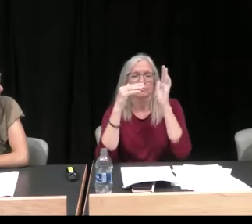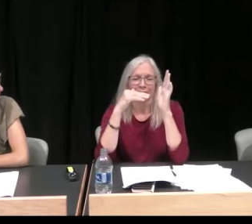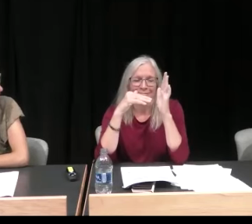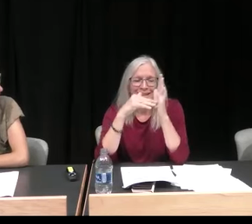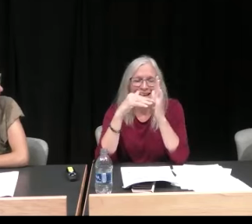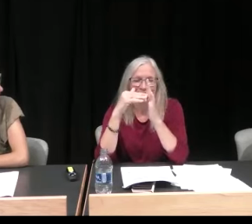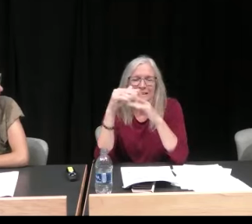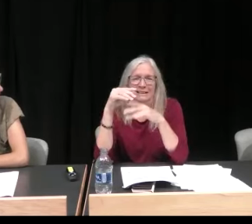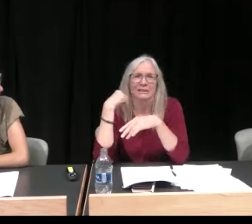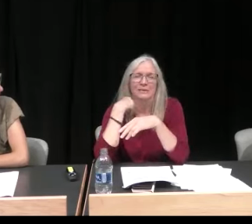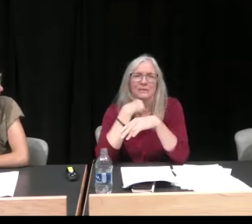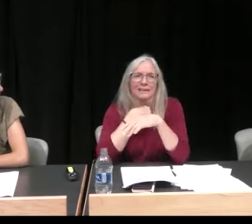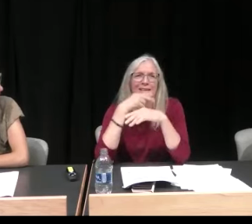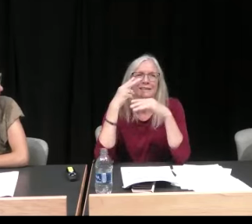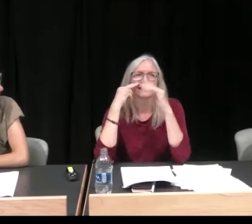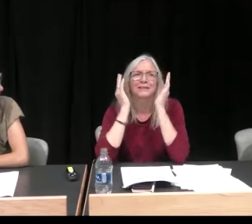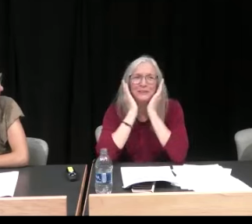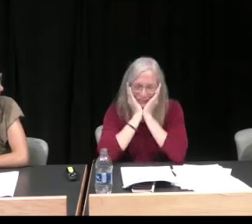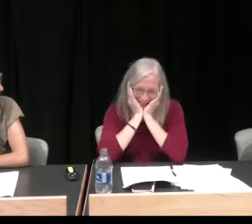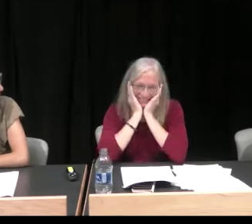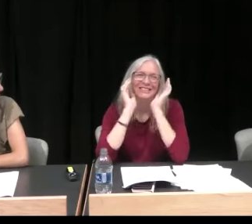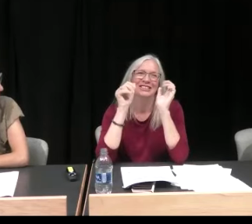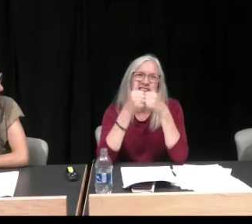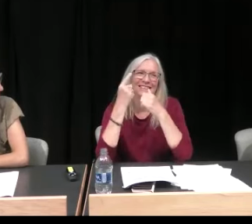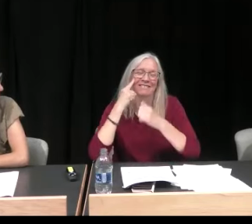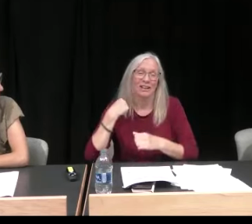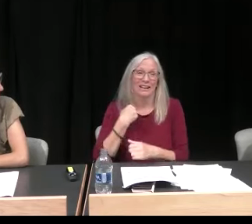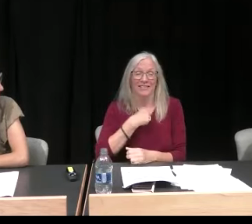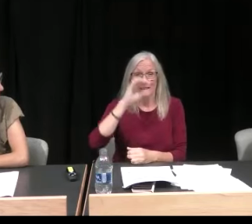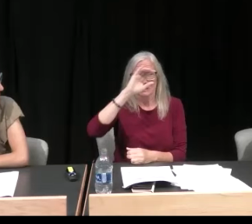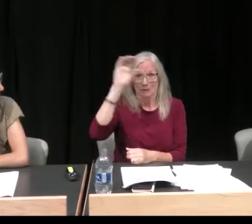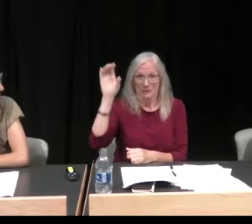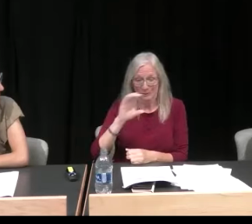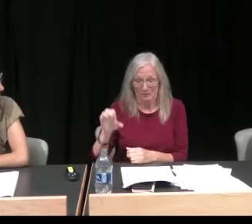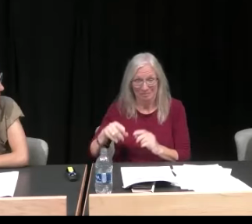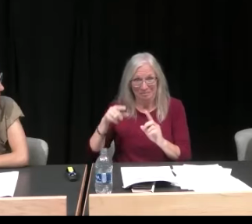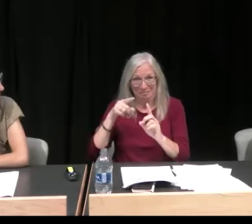to us and then that often becomes the burden for us to to facilitate and communicate that